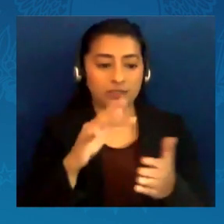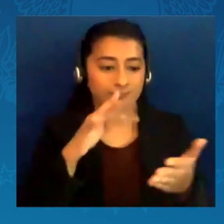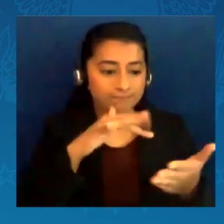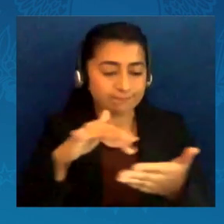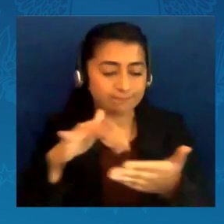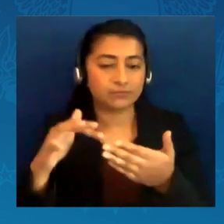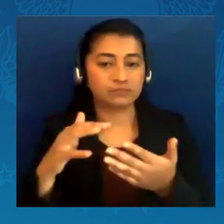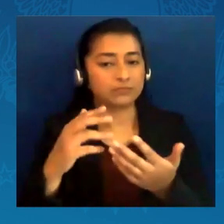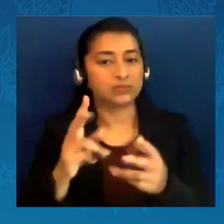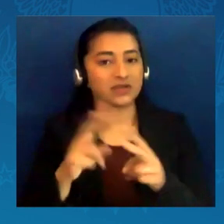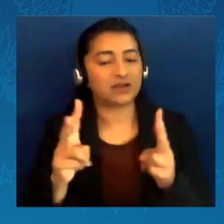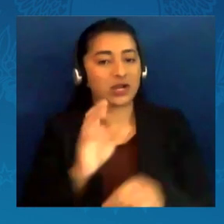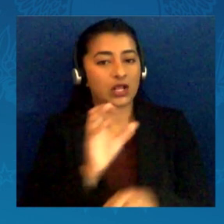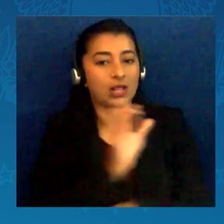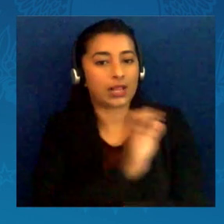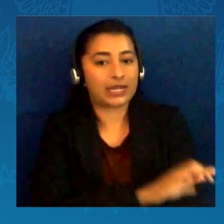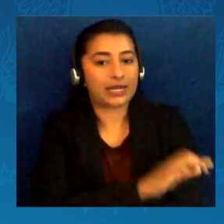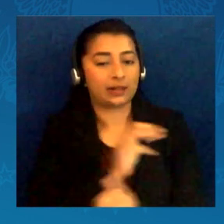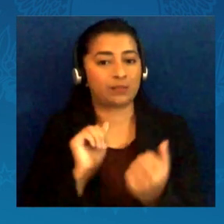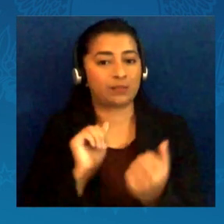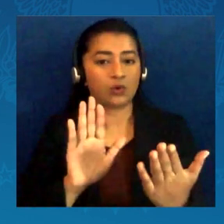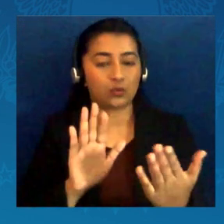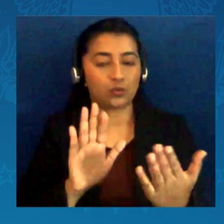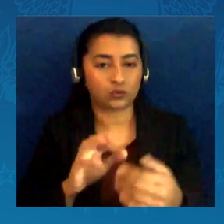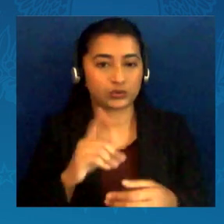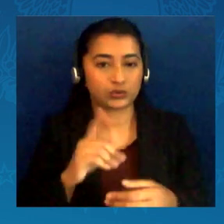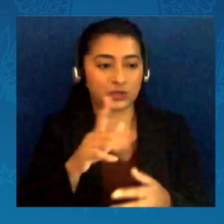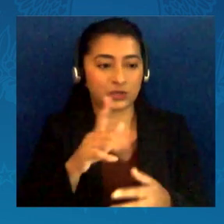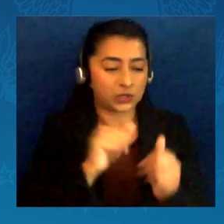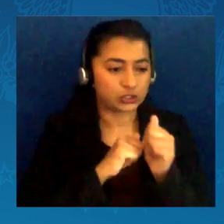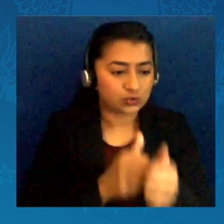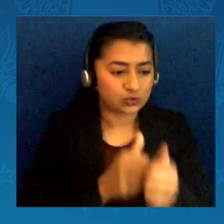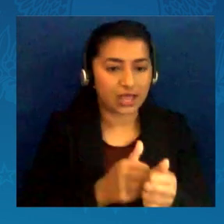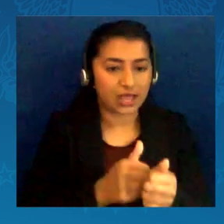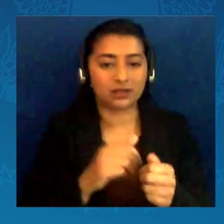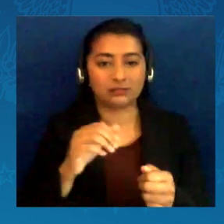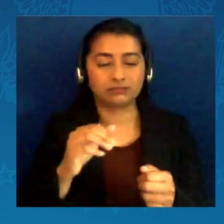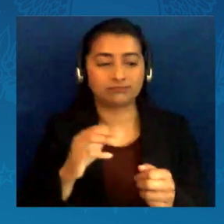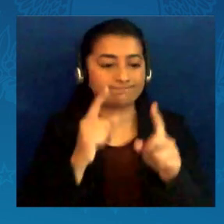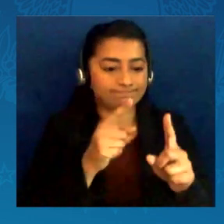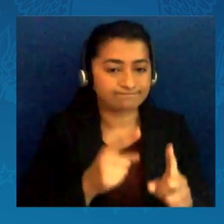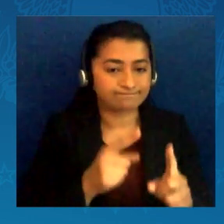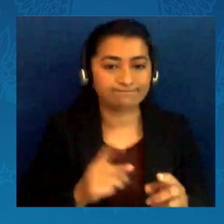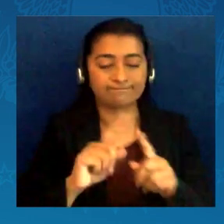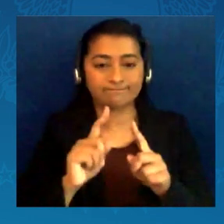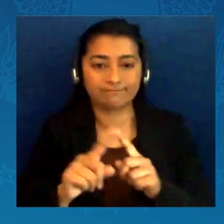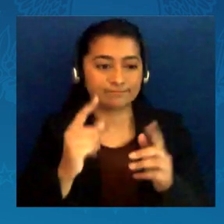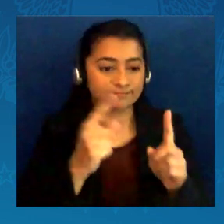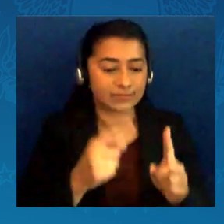so that she would track certain objective factors and see that if those objective factors were present, like foster care,